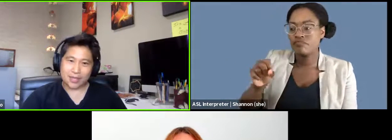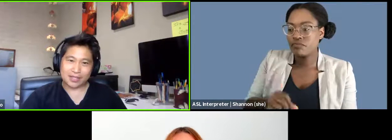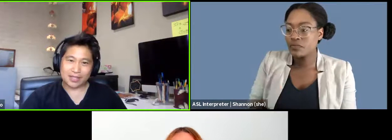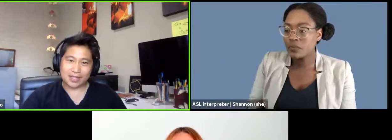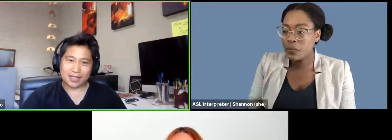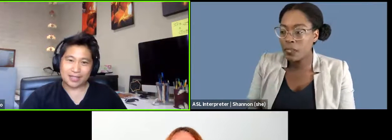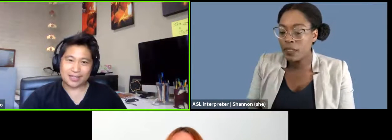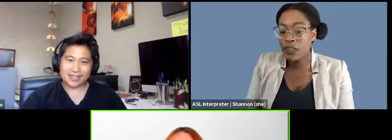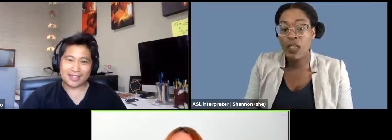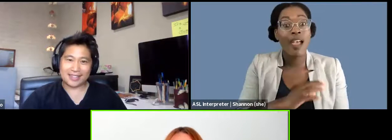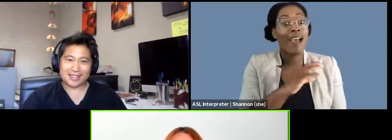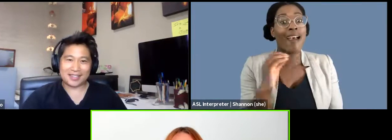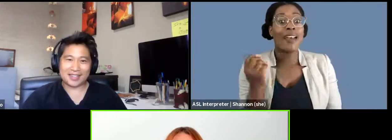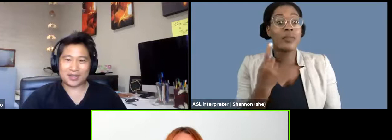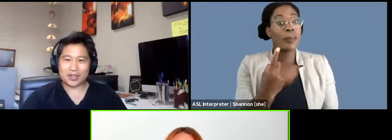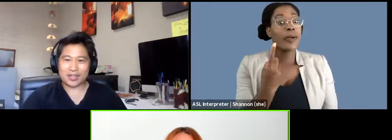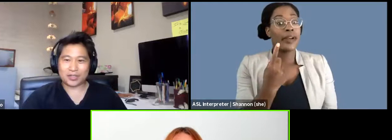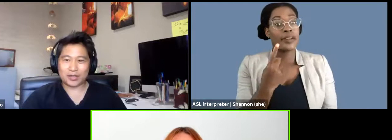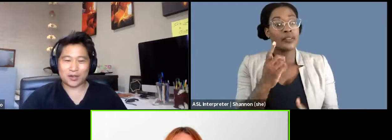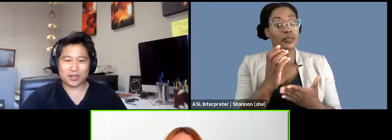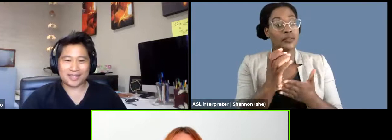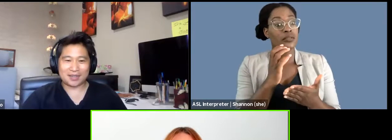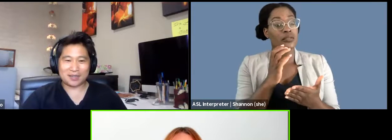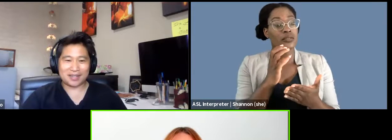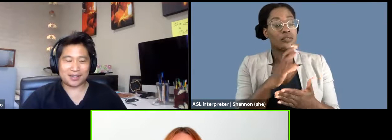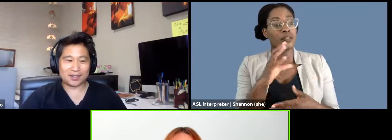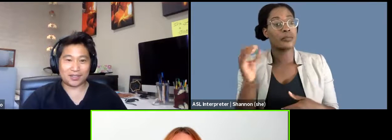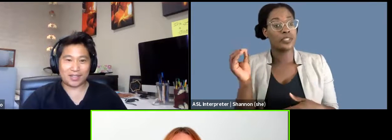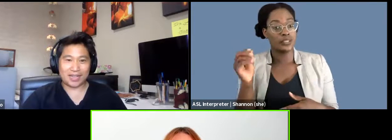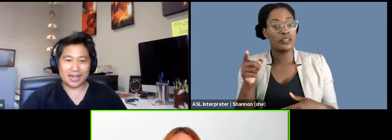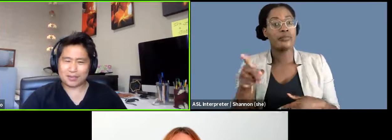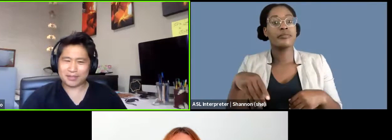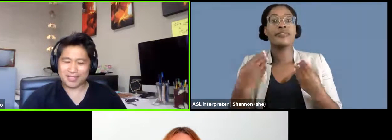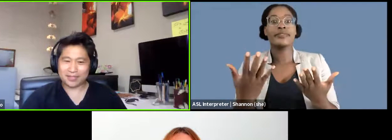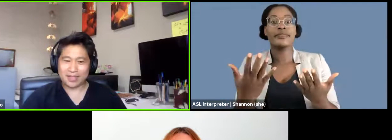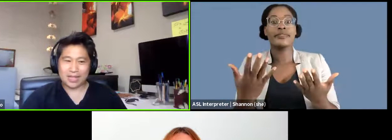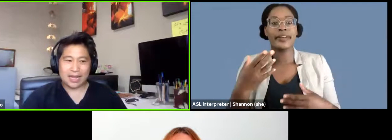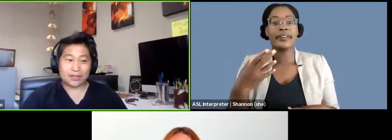That’s a training course that we are looking at, I believe.